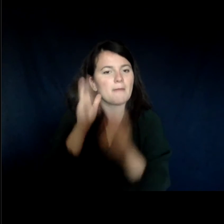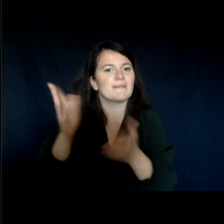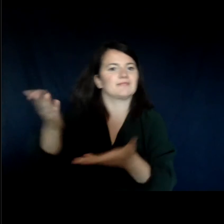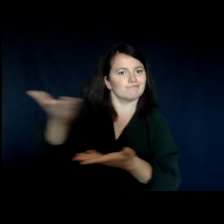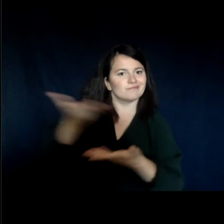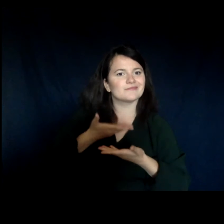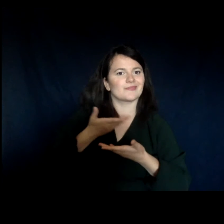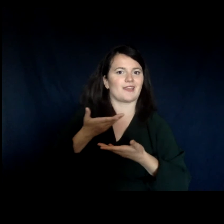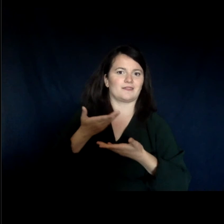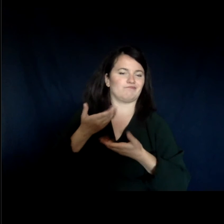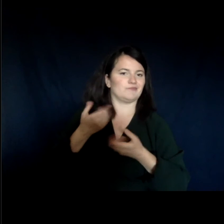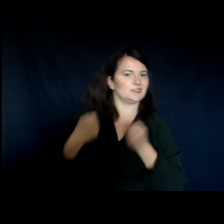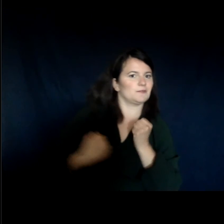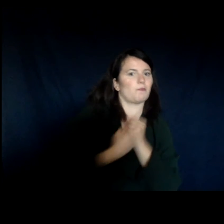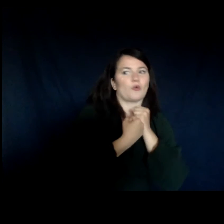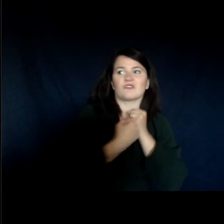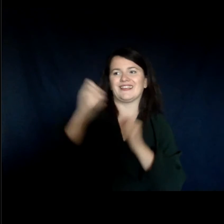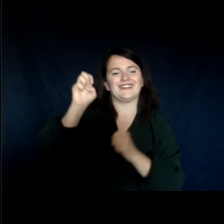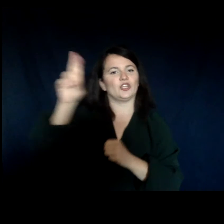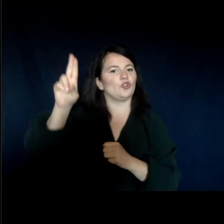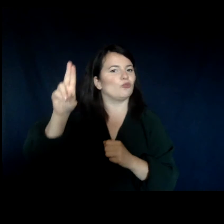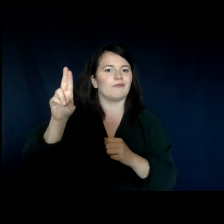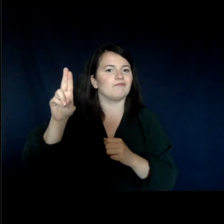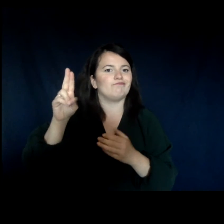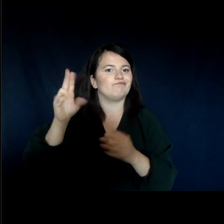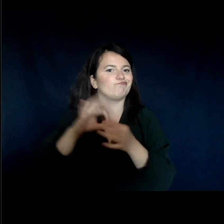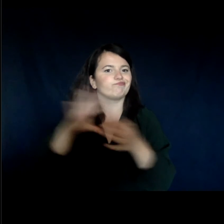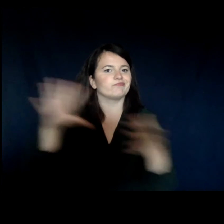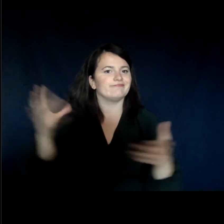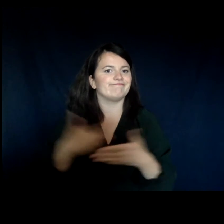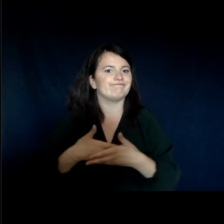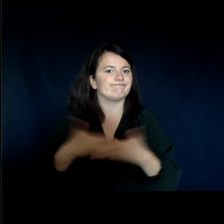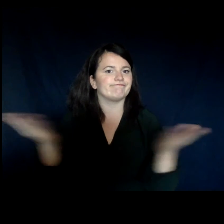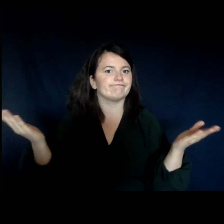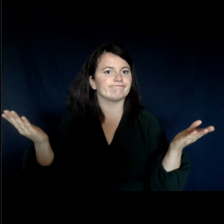I really think that the EU should make itself more visible,